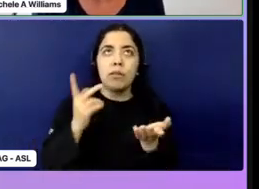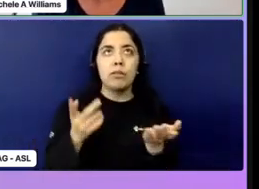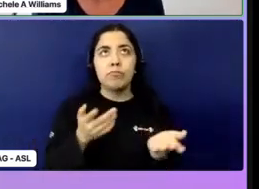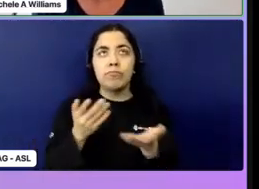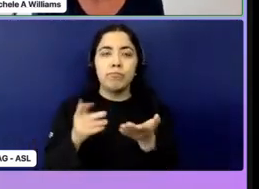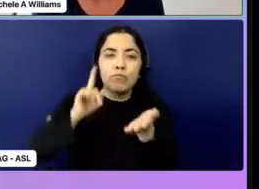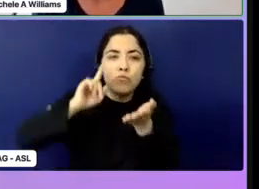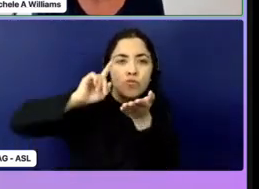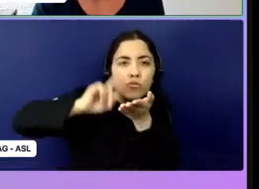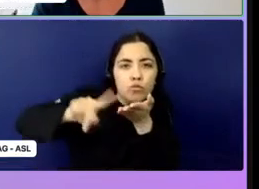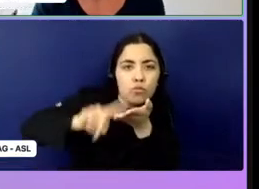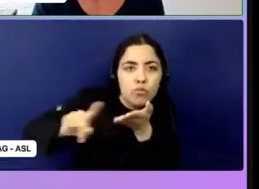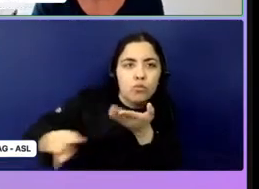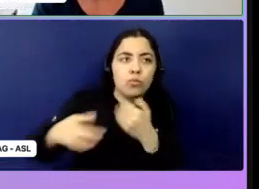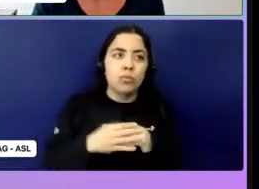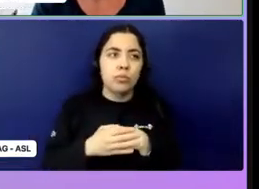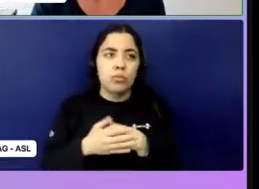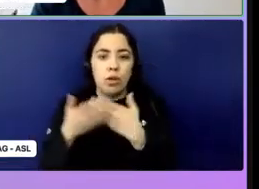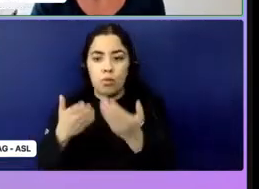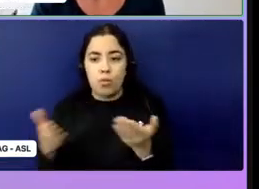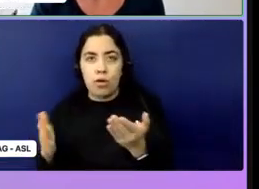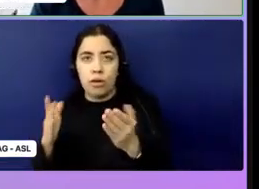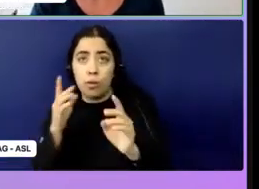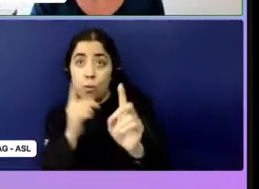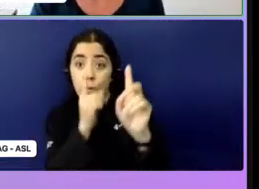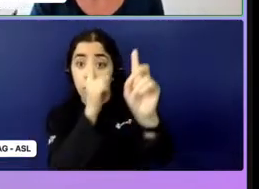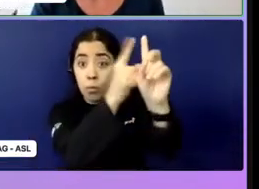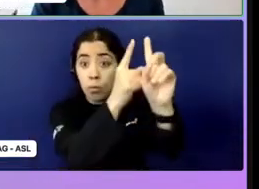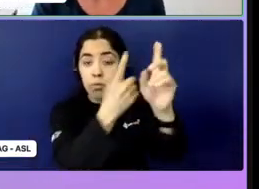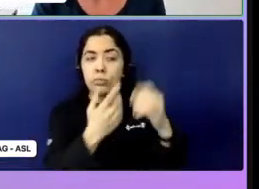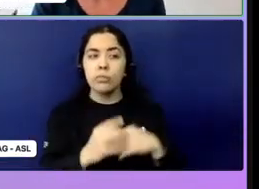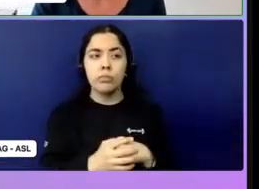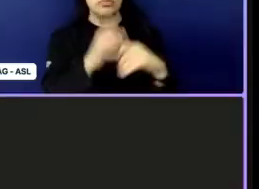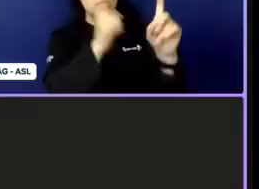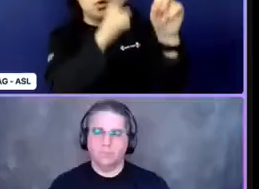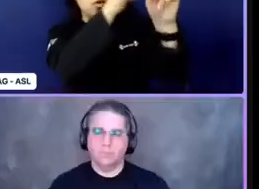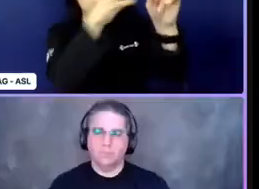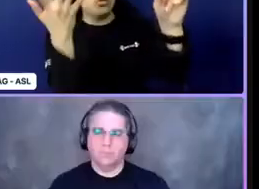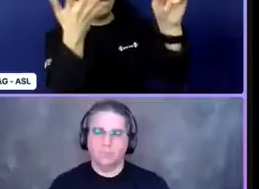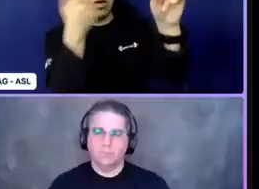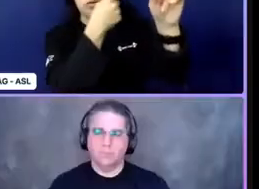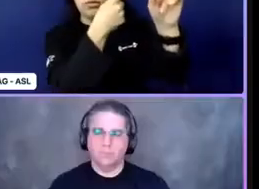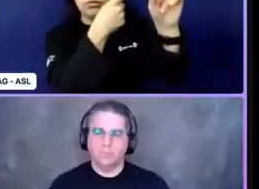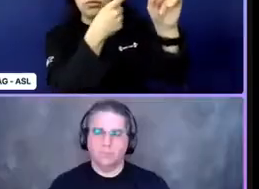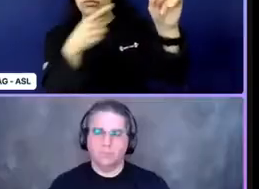one question to ask ourselves, is when we are